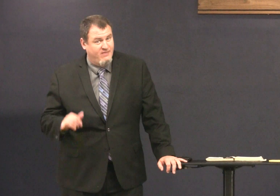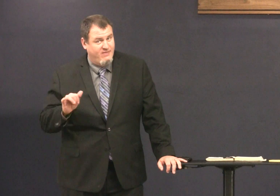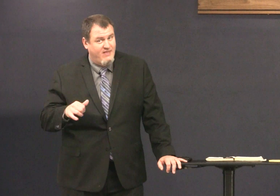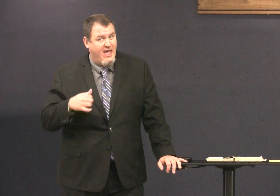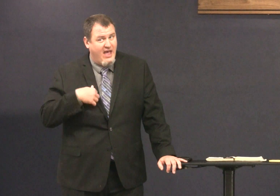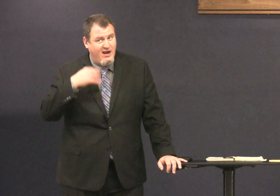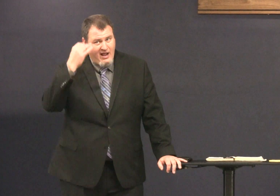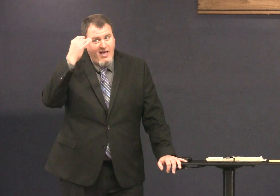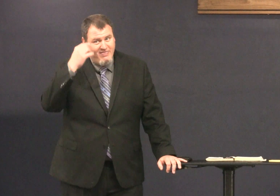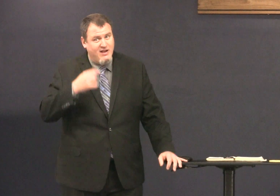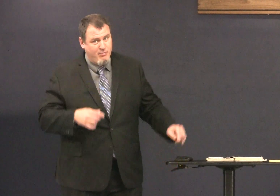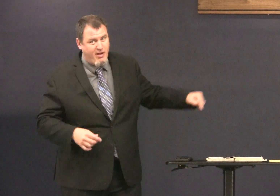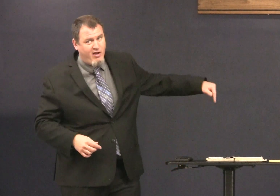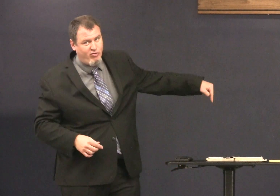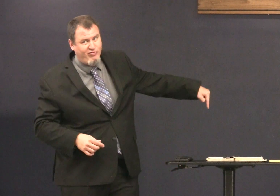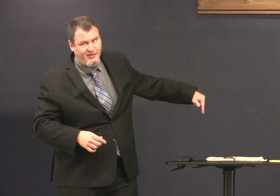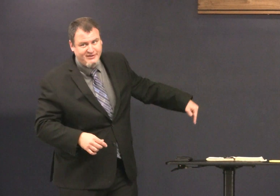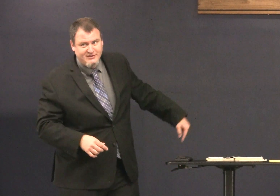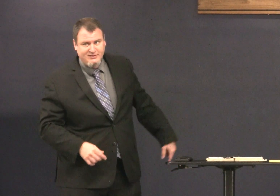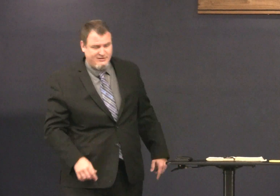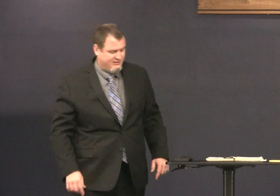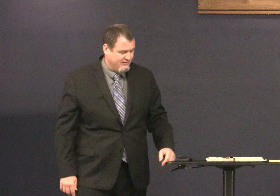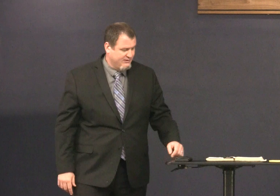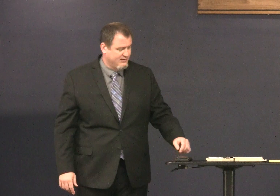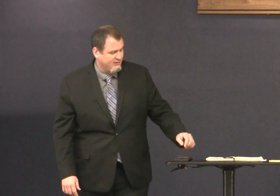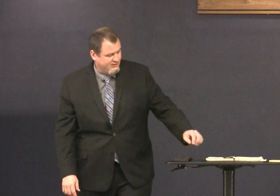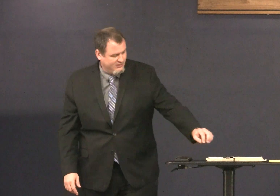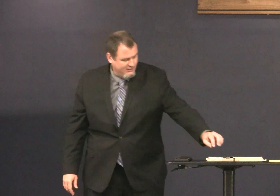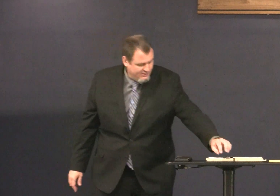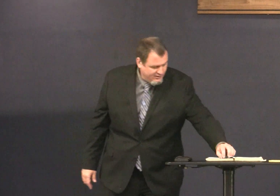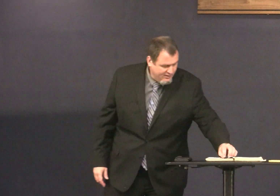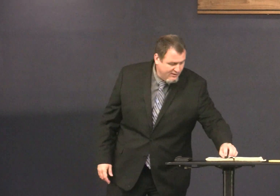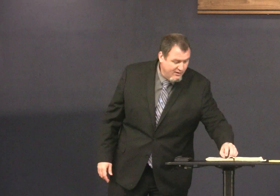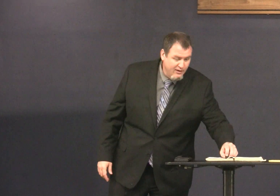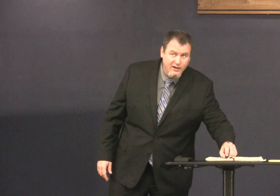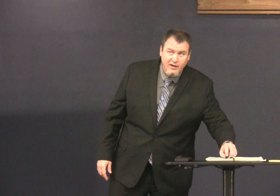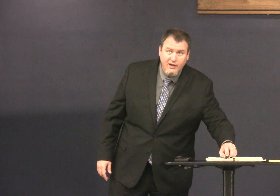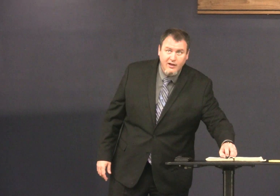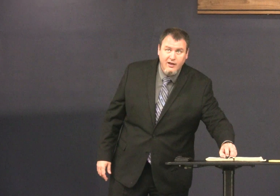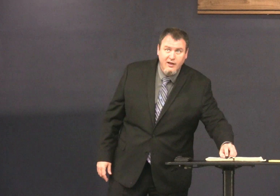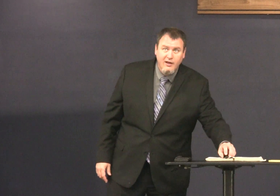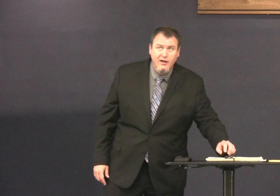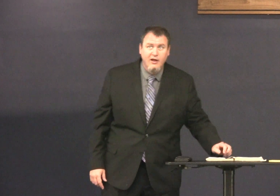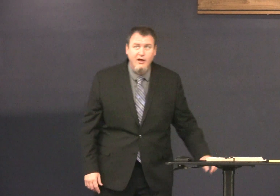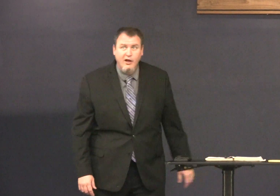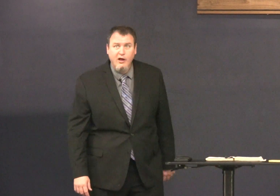and David wins and I think about this when I look back at the story of Jesus confronting